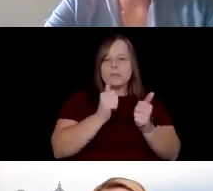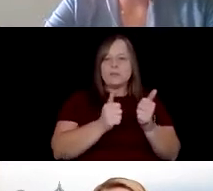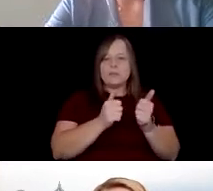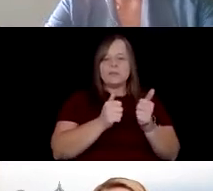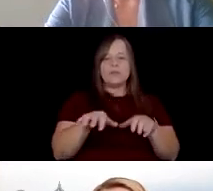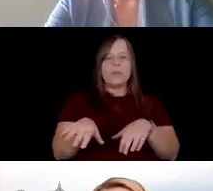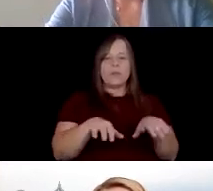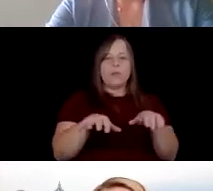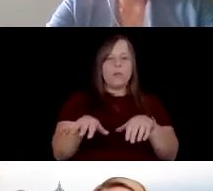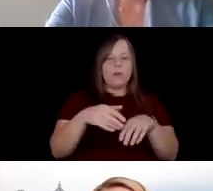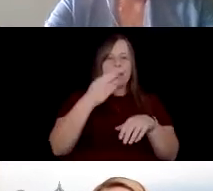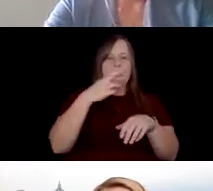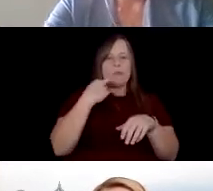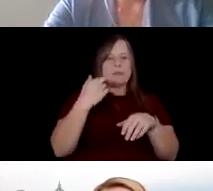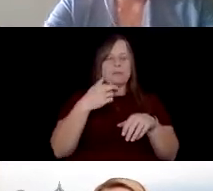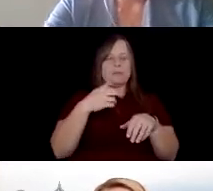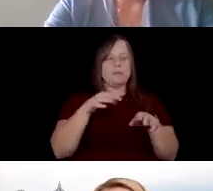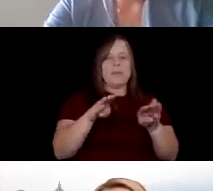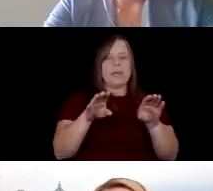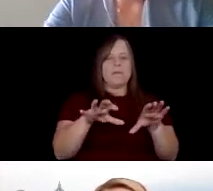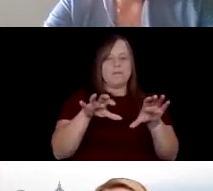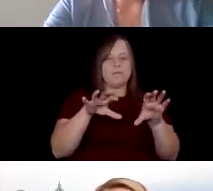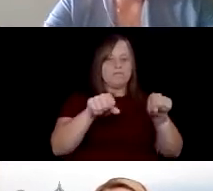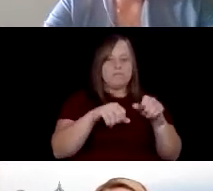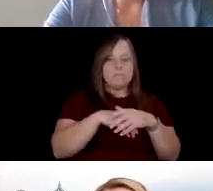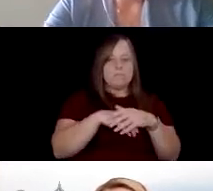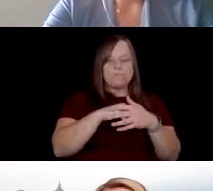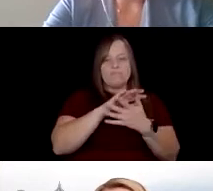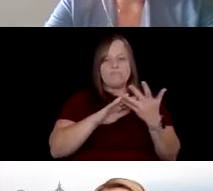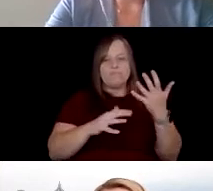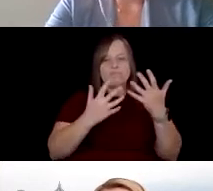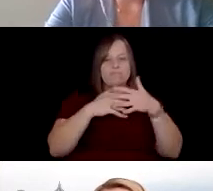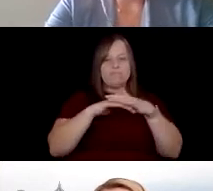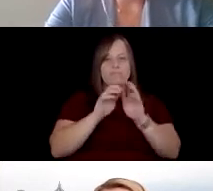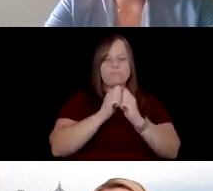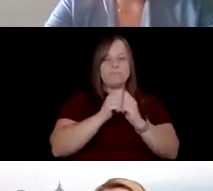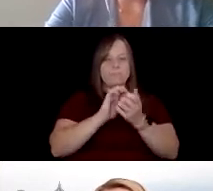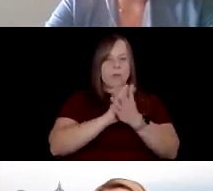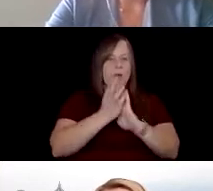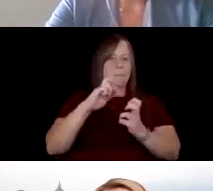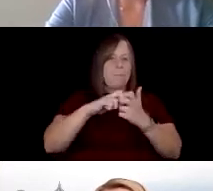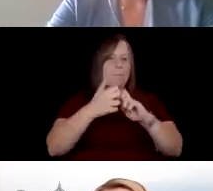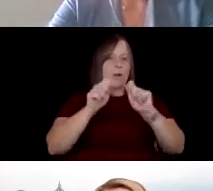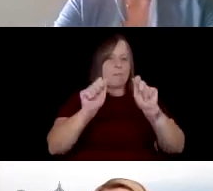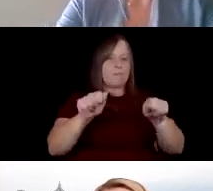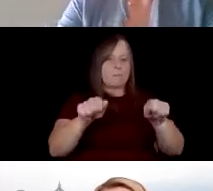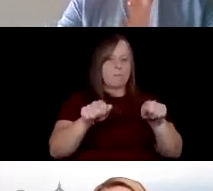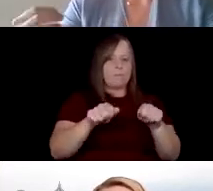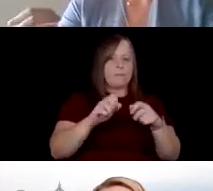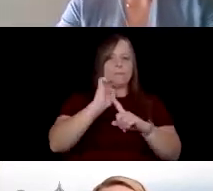in terms of high-risk behavior. So you can see that being a combination of traits that could get really problematic for people who are in an environment where they're forced